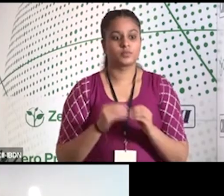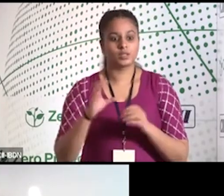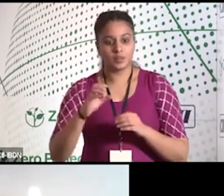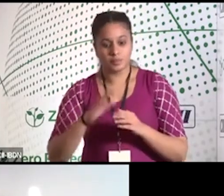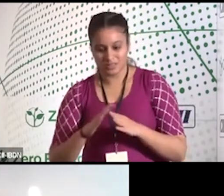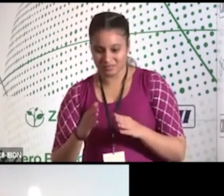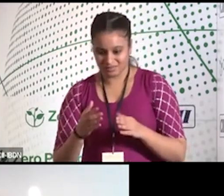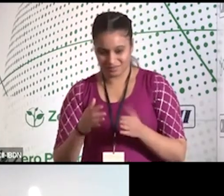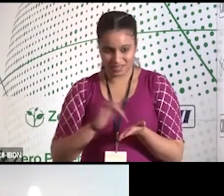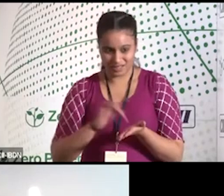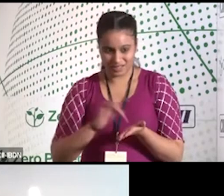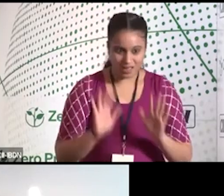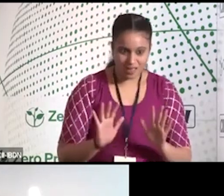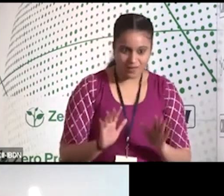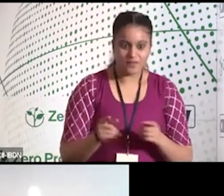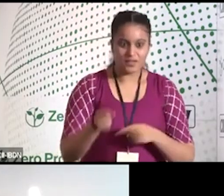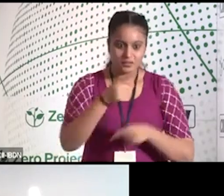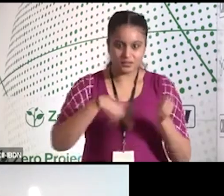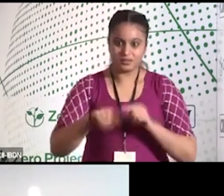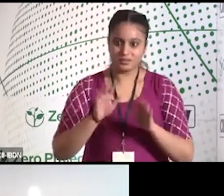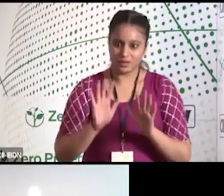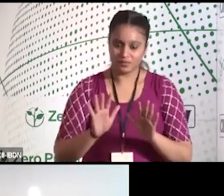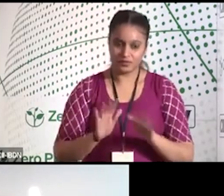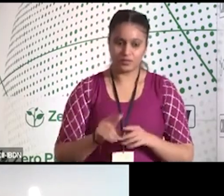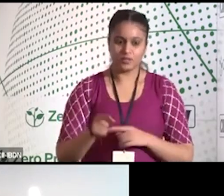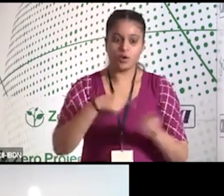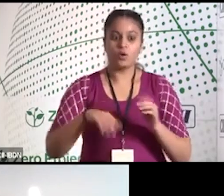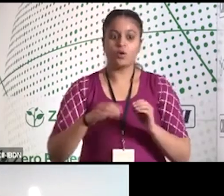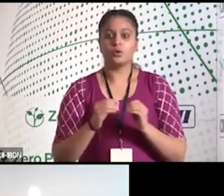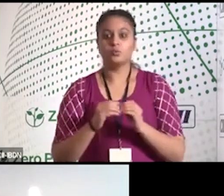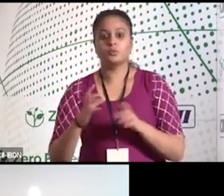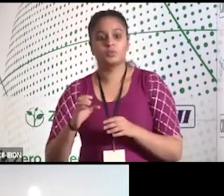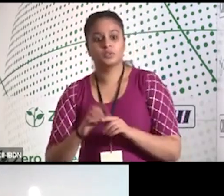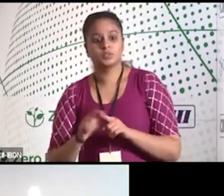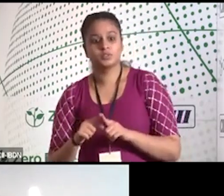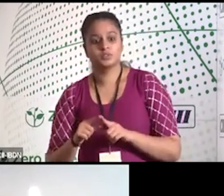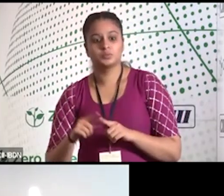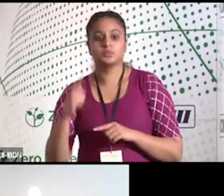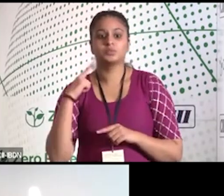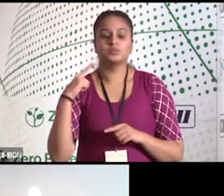building capacity to just subsist or building capacity to lead.